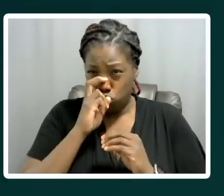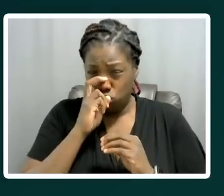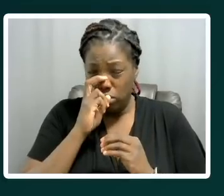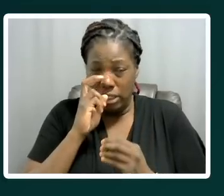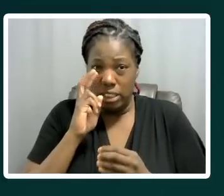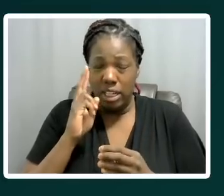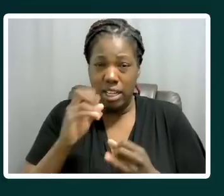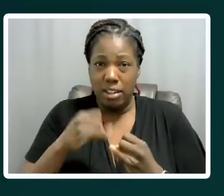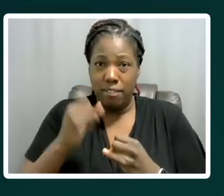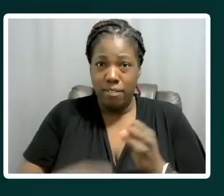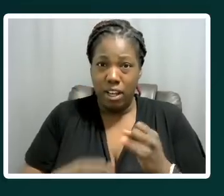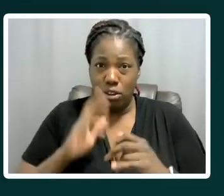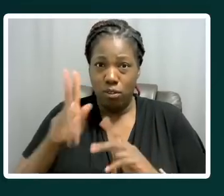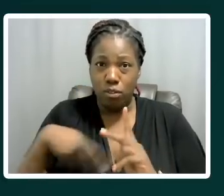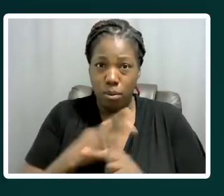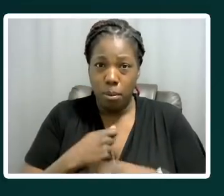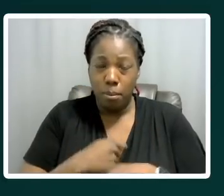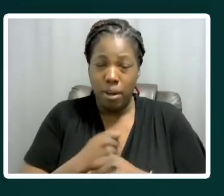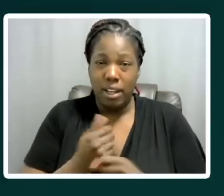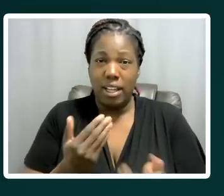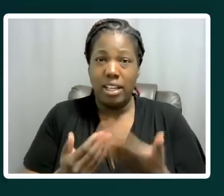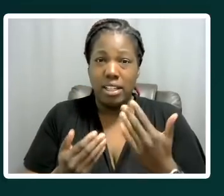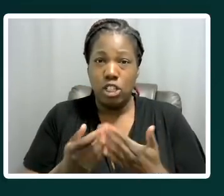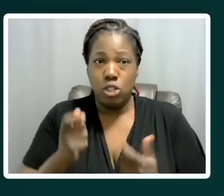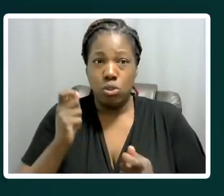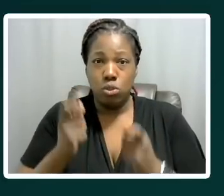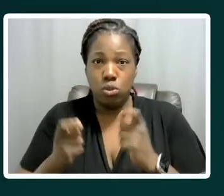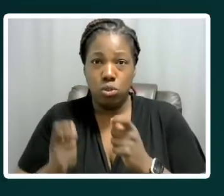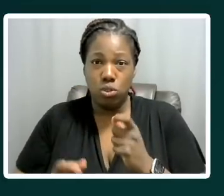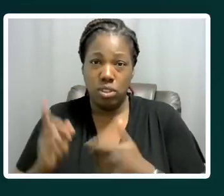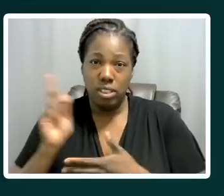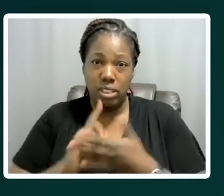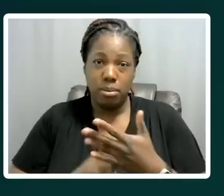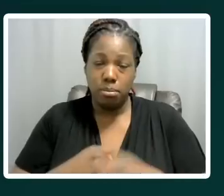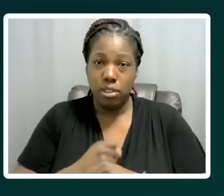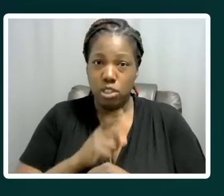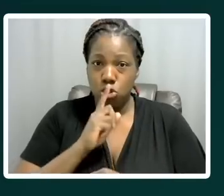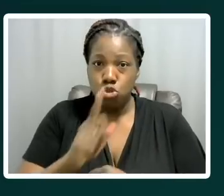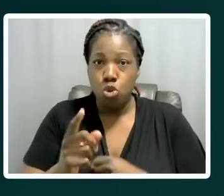making it a lot easier to tweak and design to make sure that no matter what you choose,